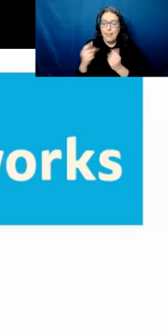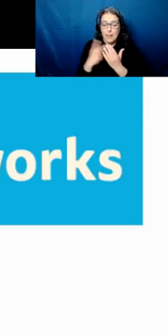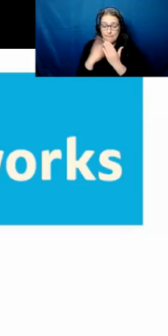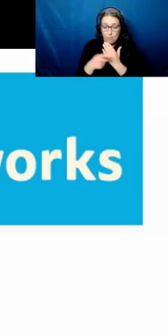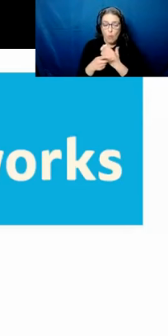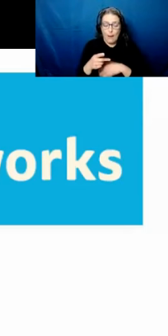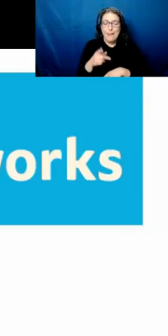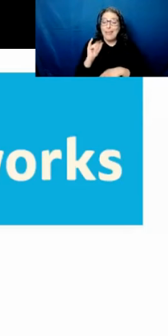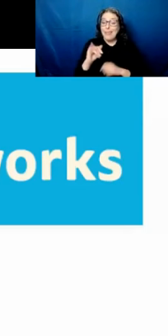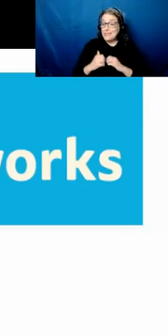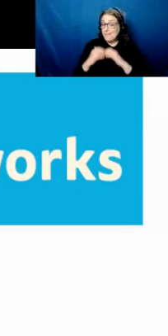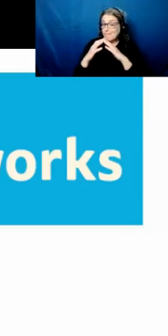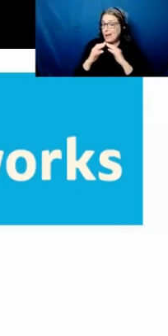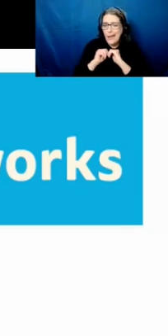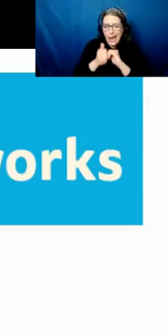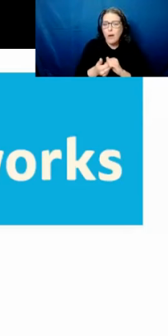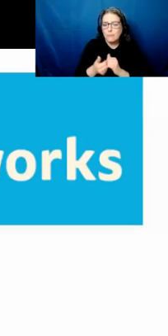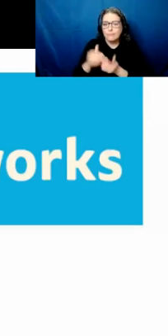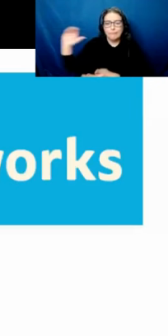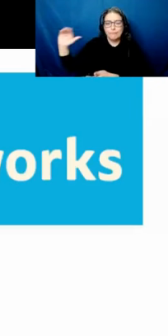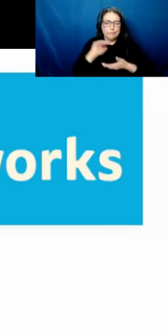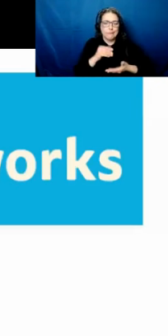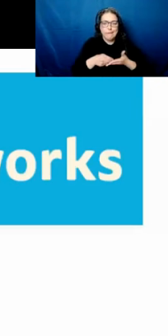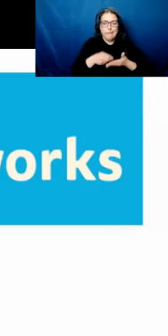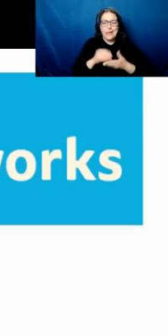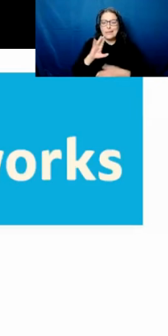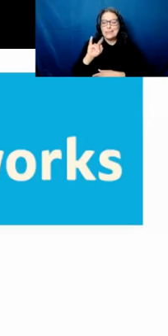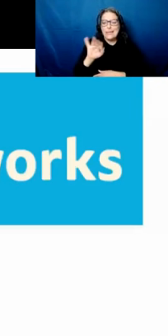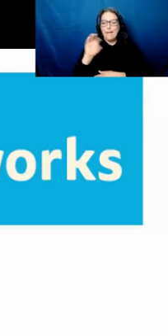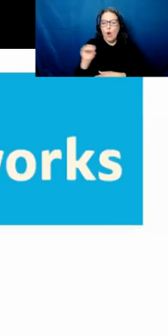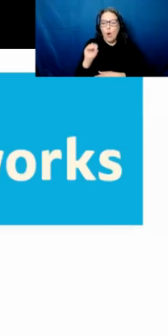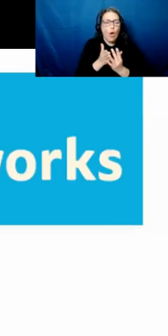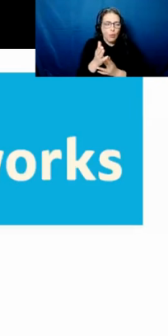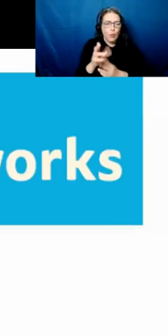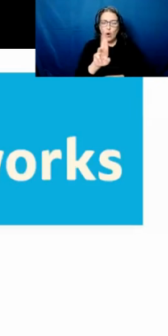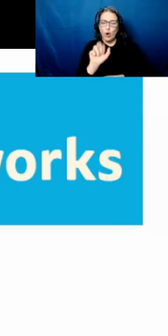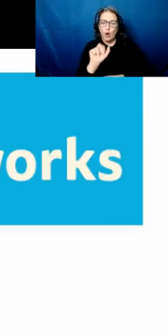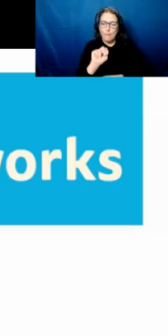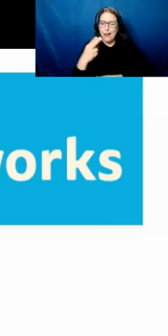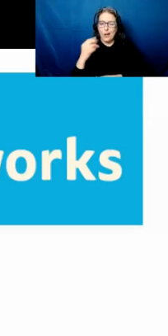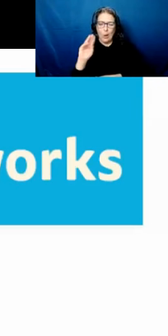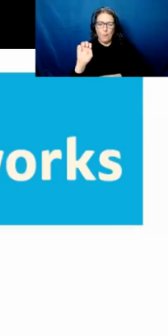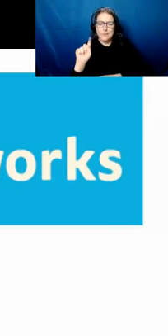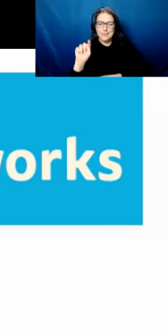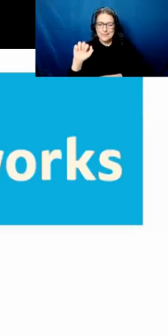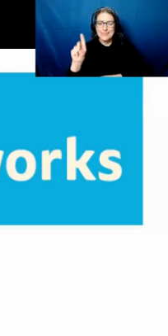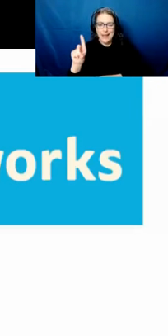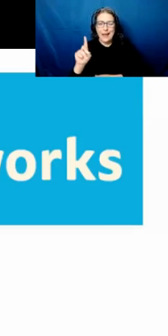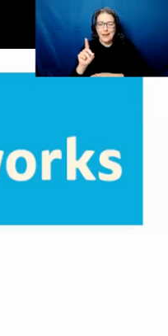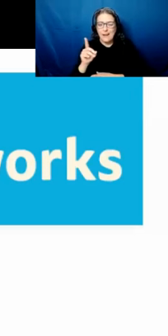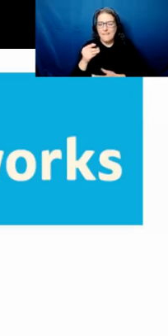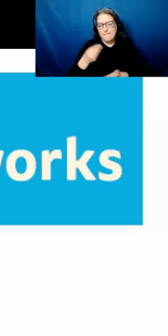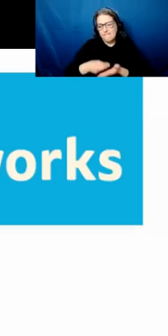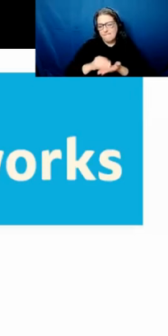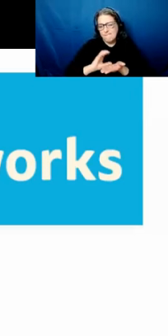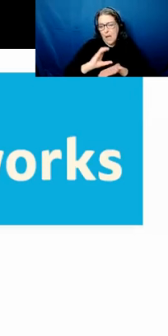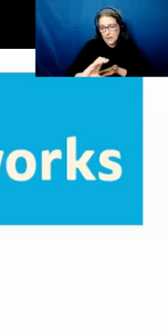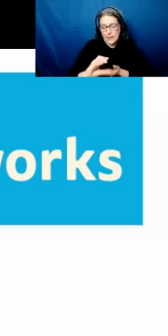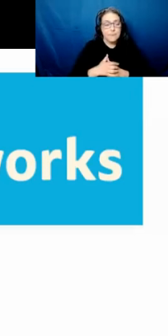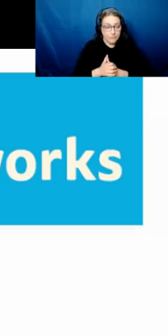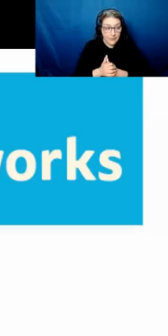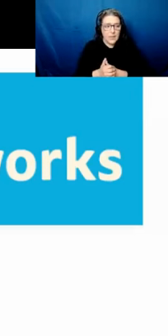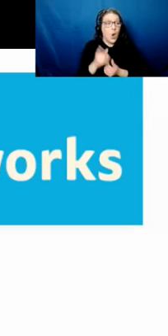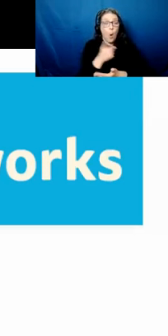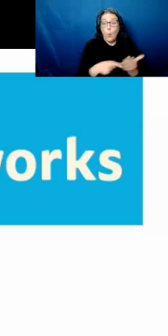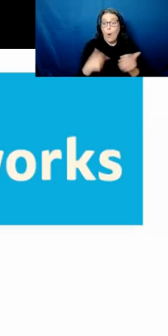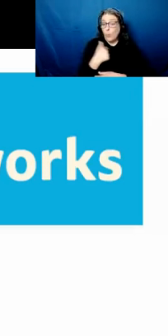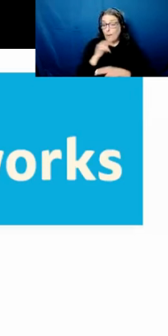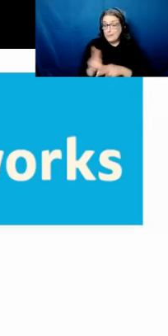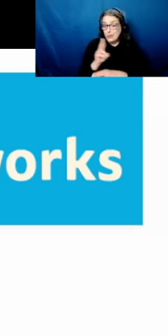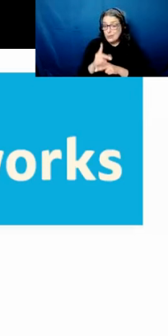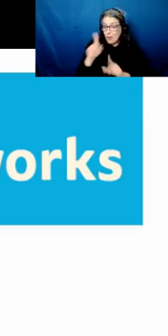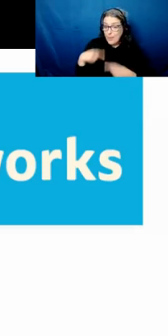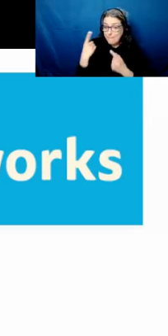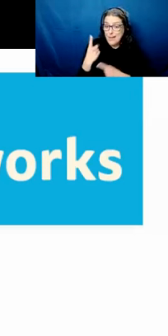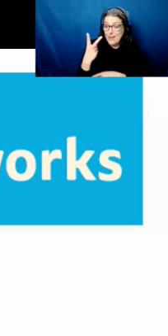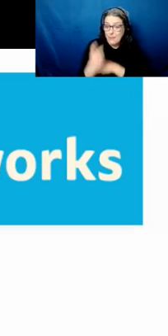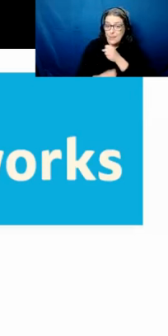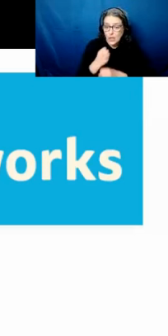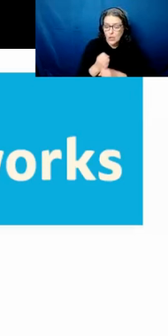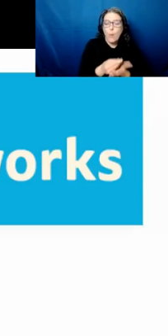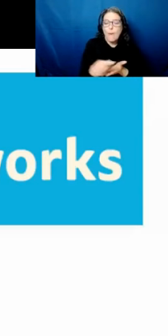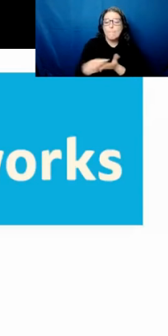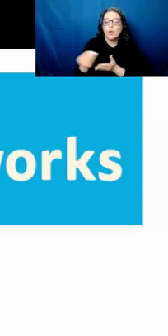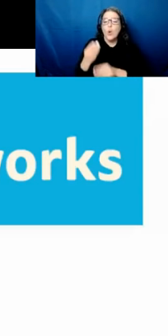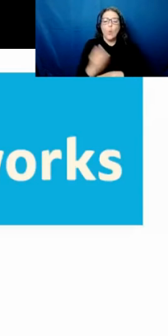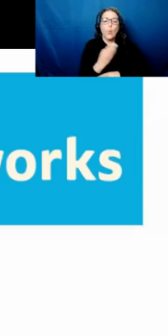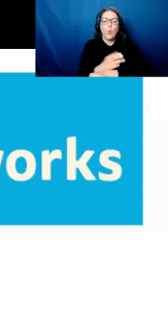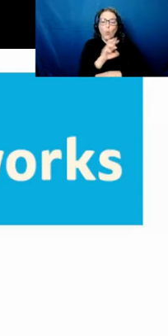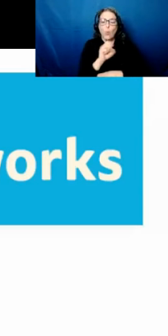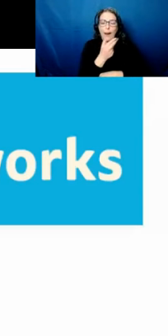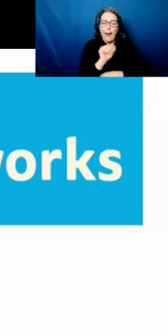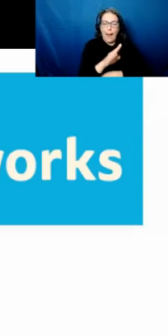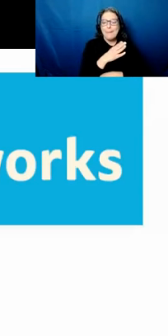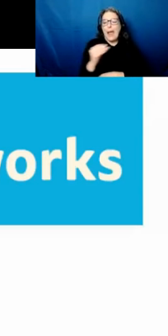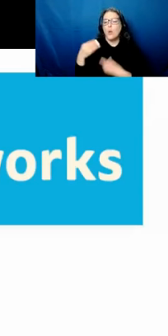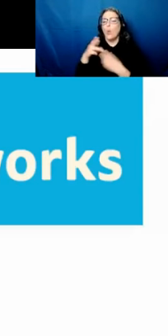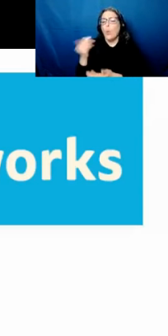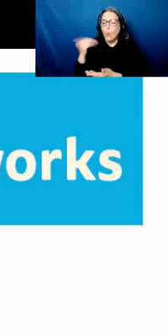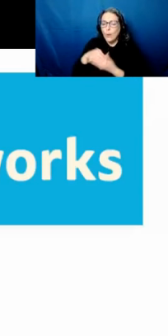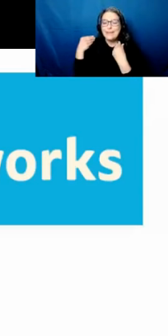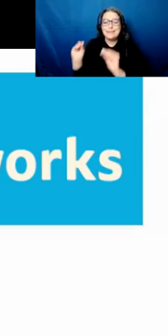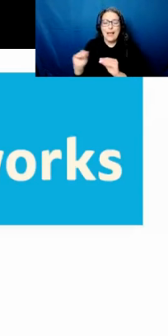The property has one or more standard condition with federal or city ordinance. Property owner can not be a city employee. Sorry employees. Property will or has to have insurance.